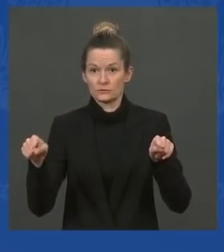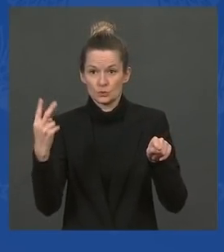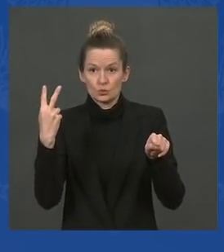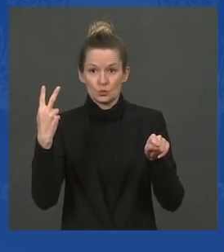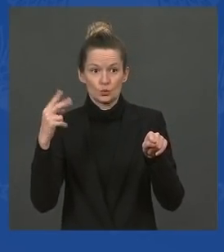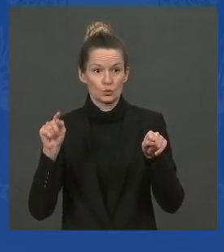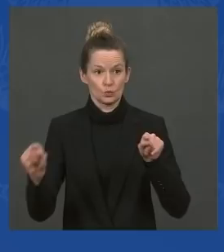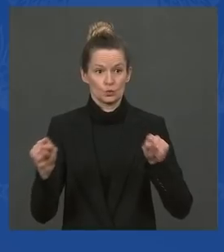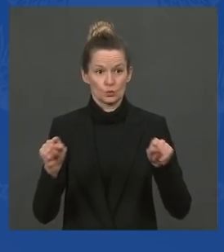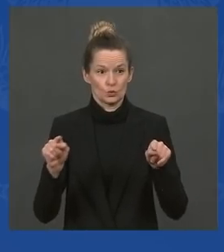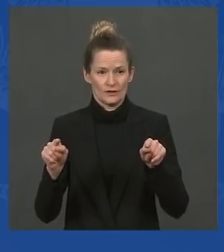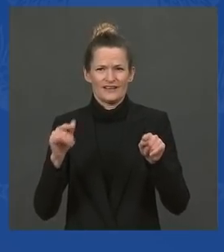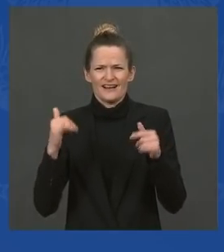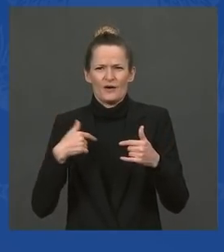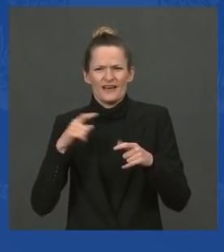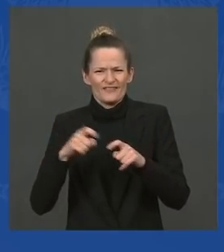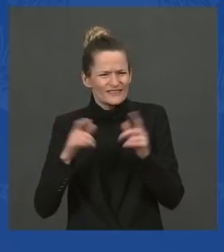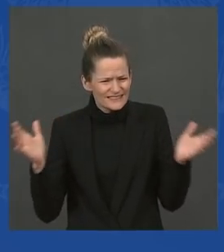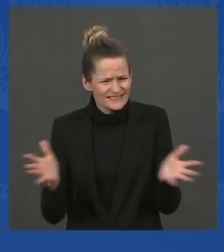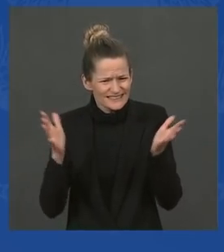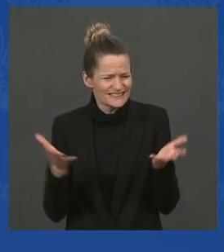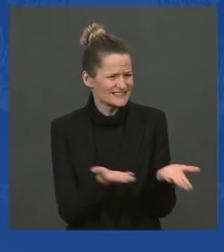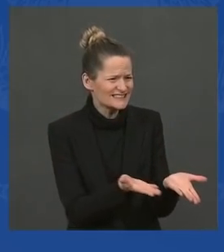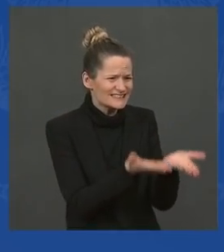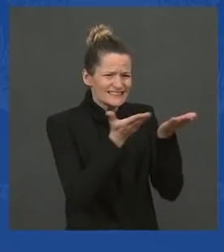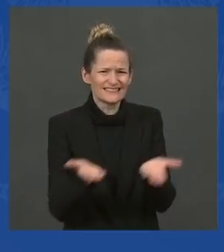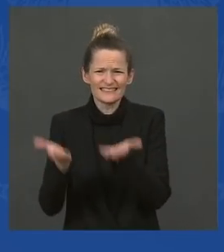to move from operating the ports at 40 hours a week